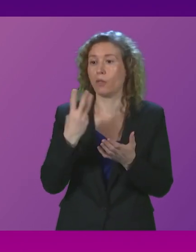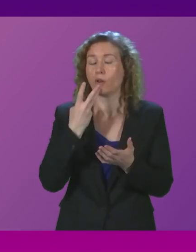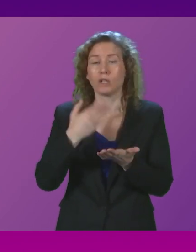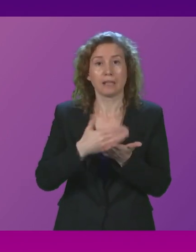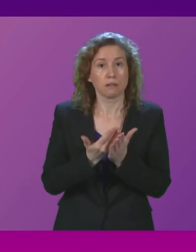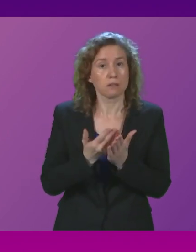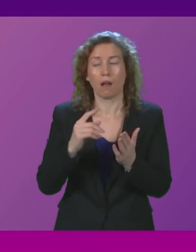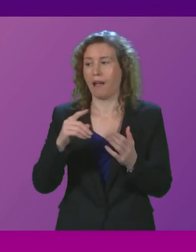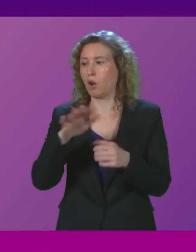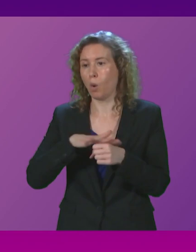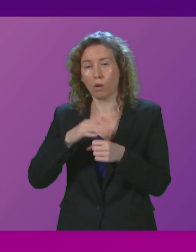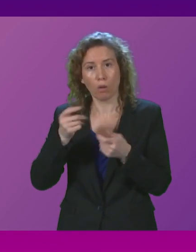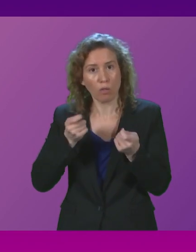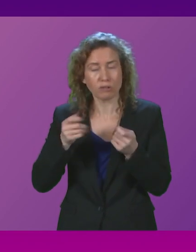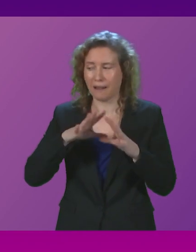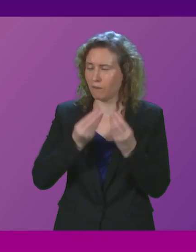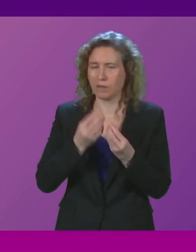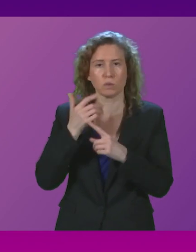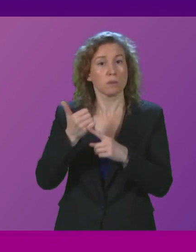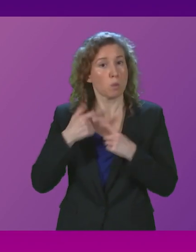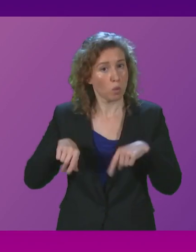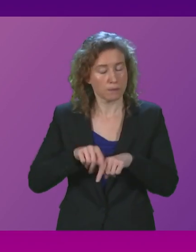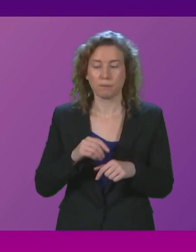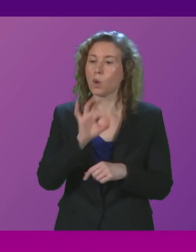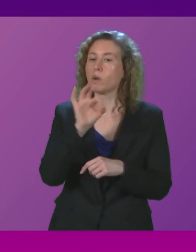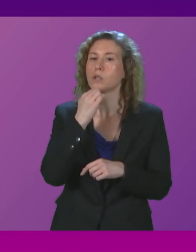support in doing so.